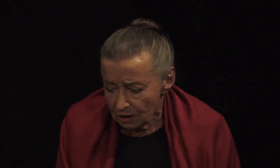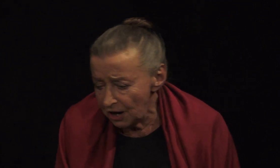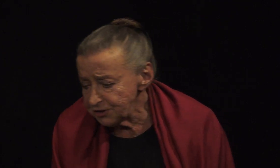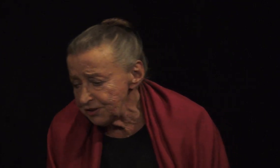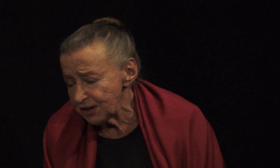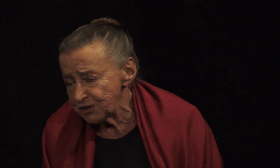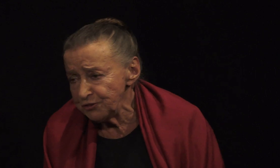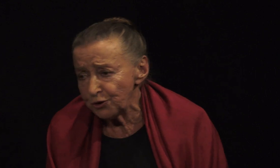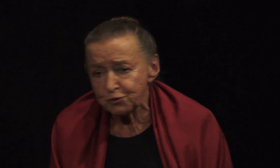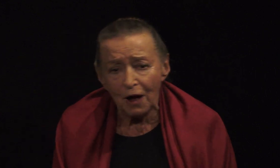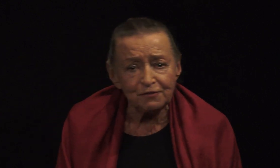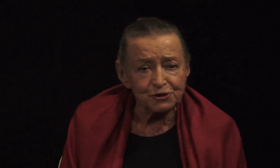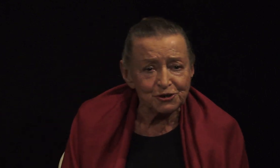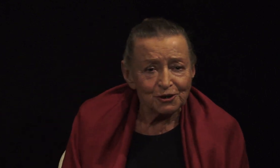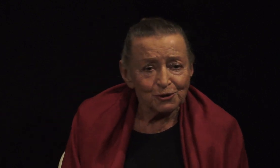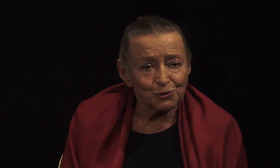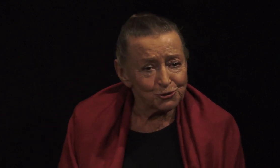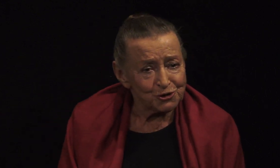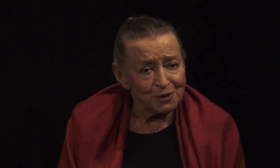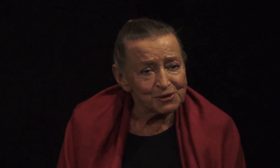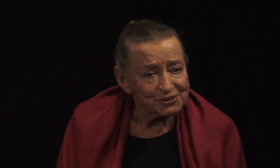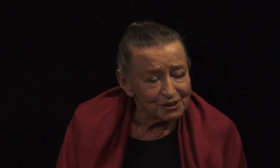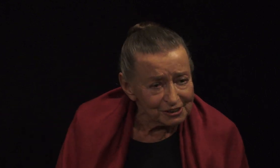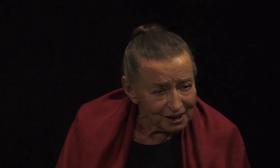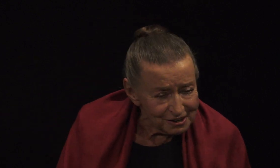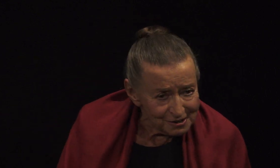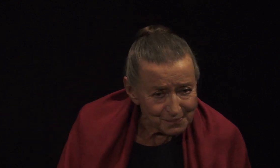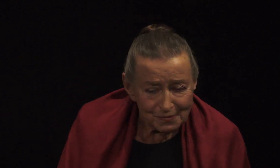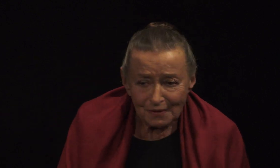Then, when they came to foreign trees,